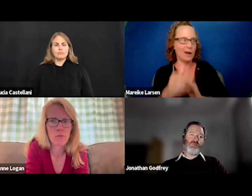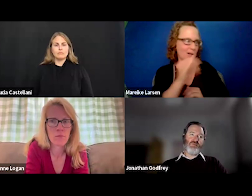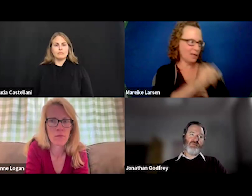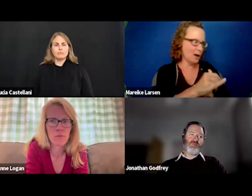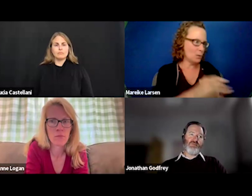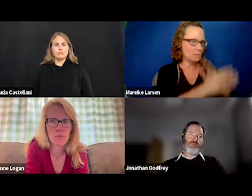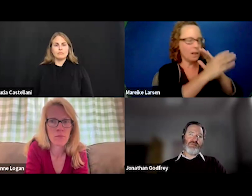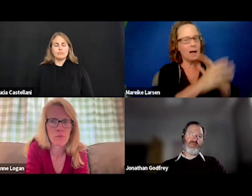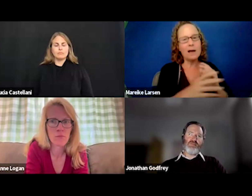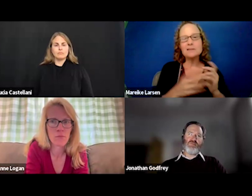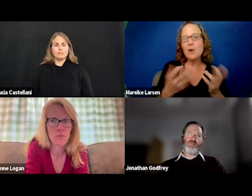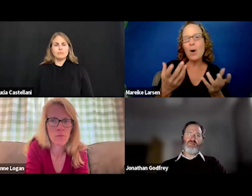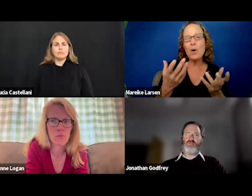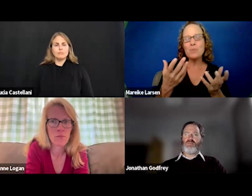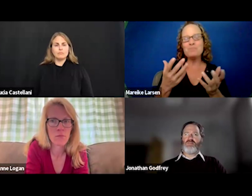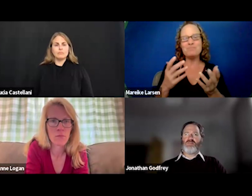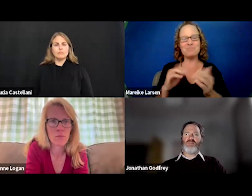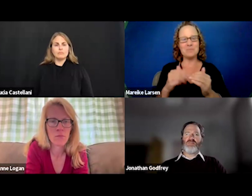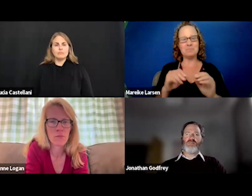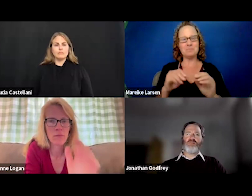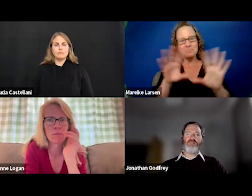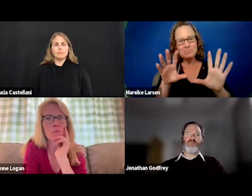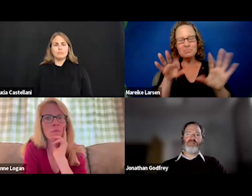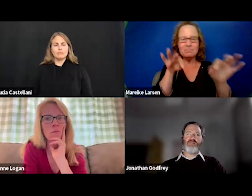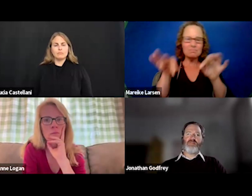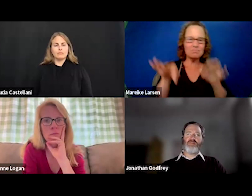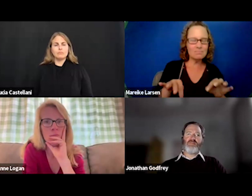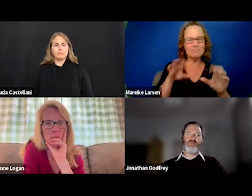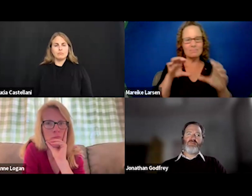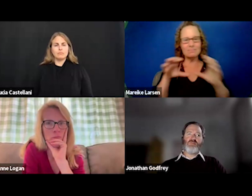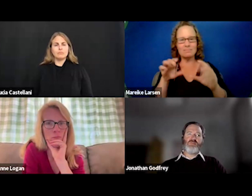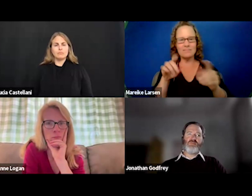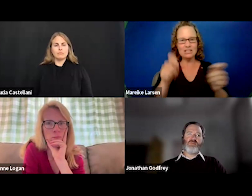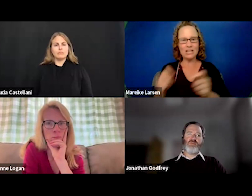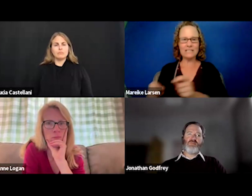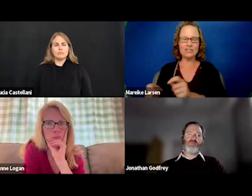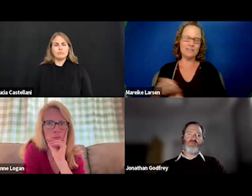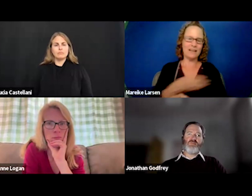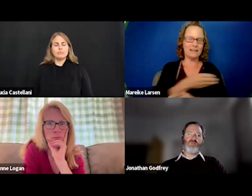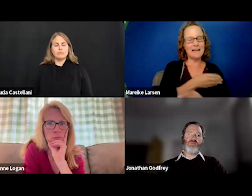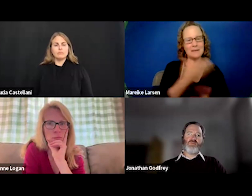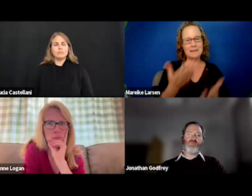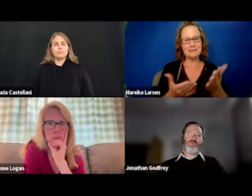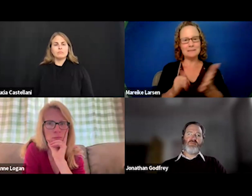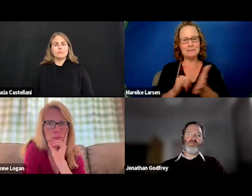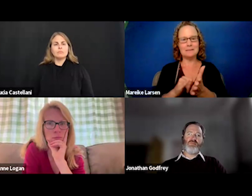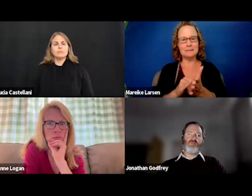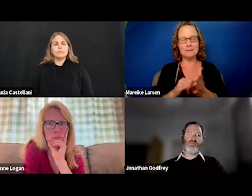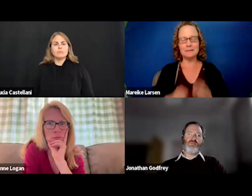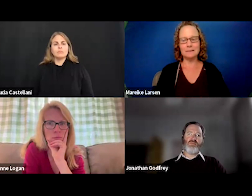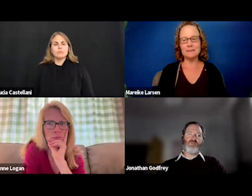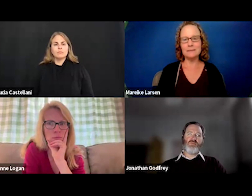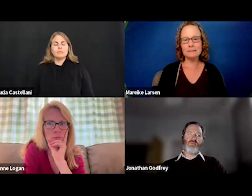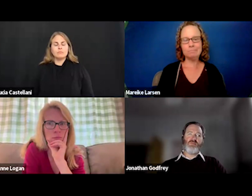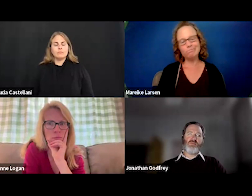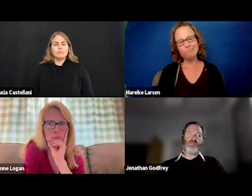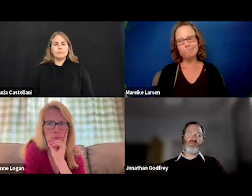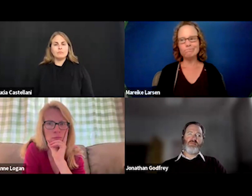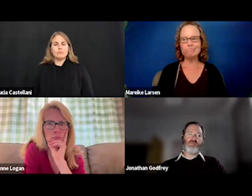and communicating those changes ahead of time via channels